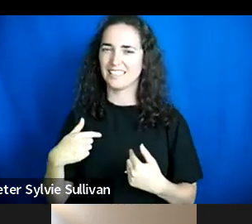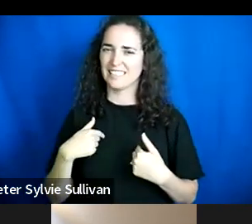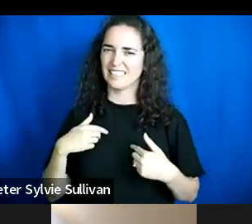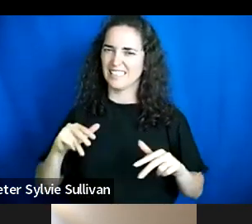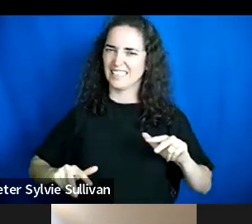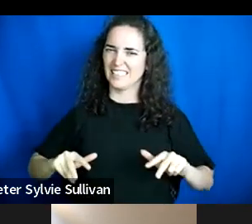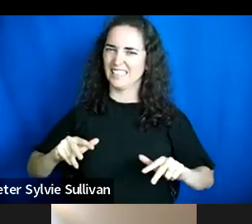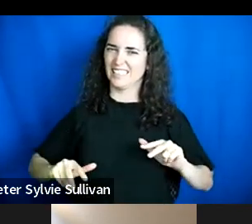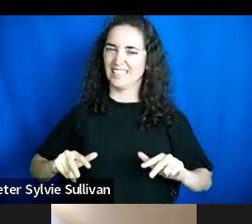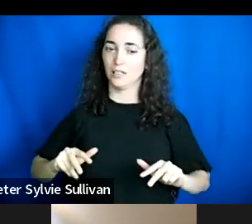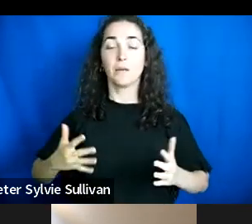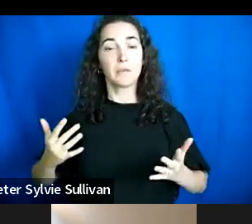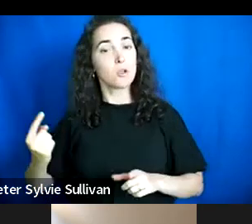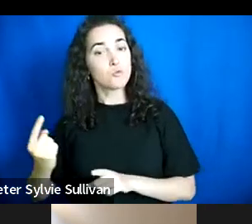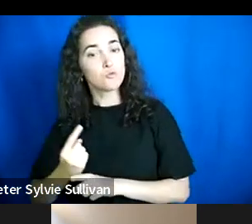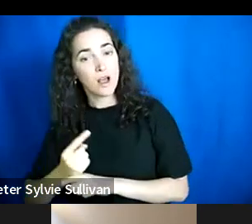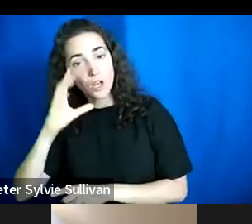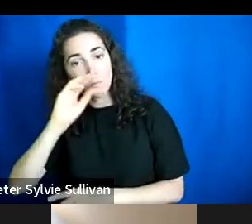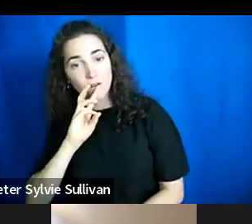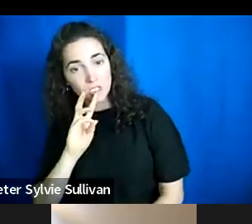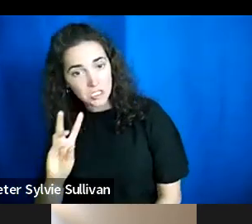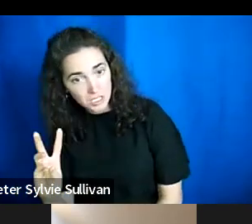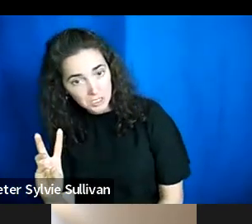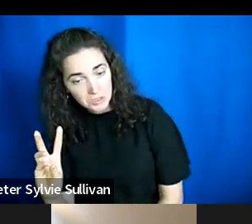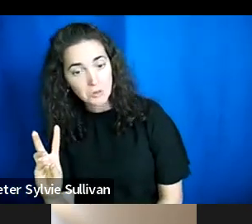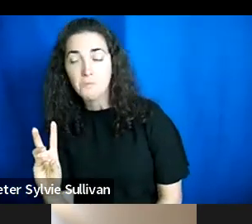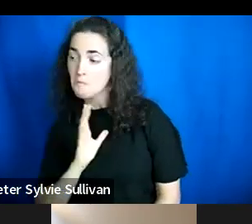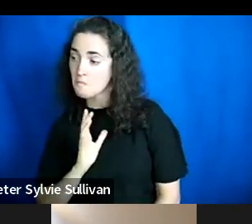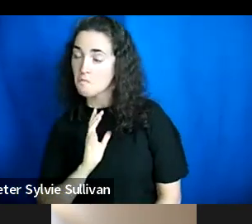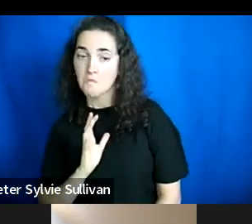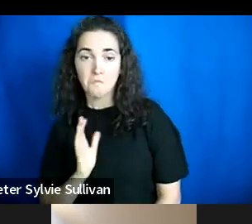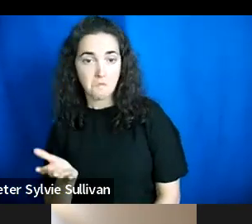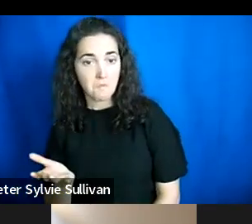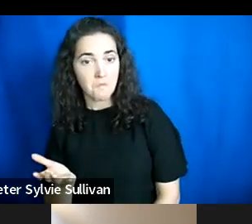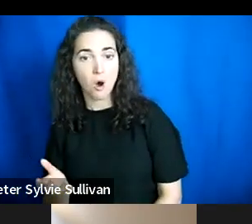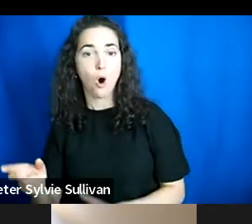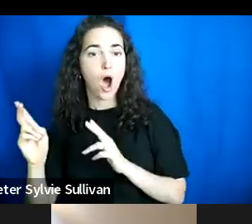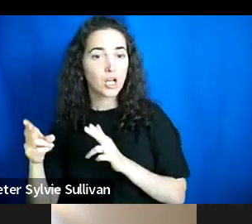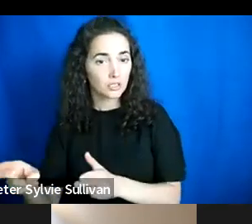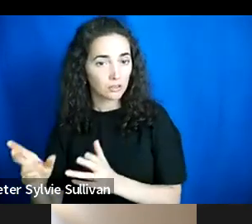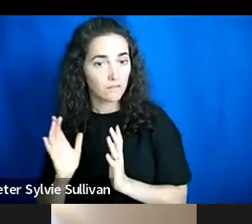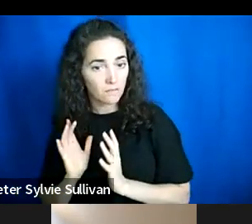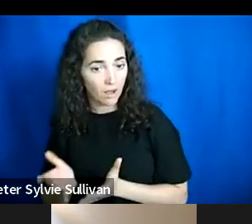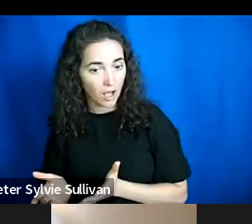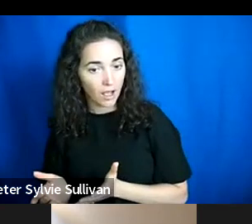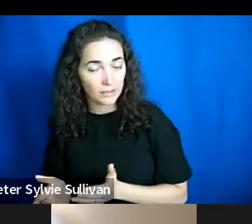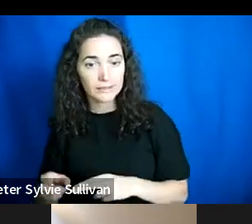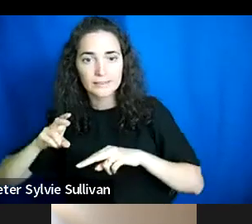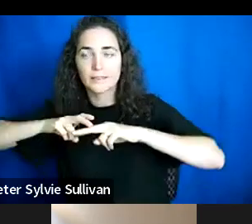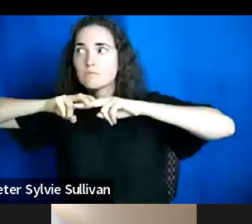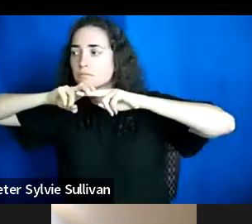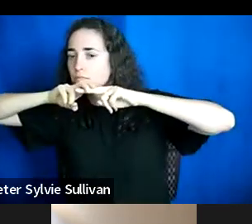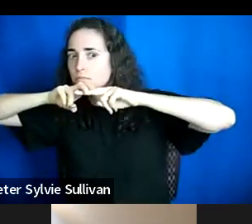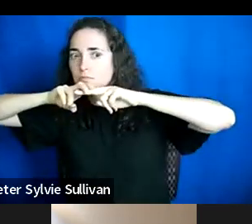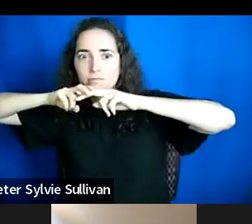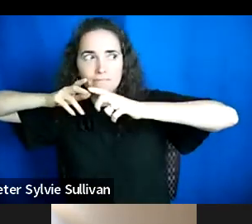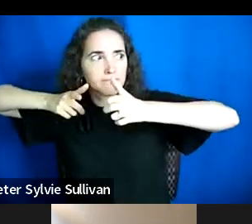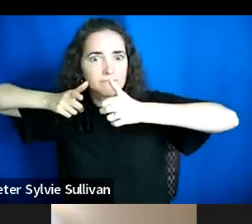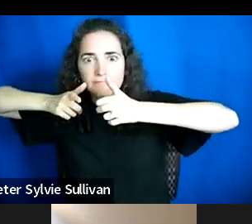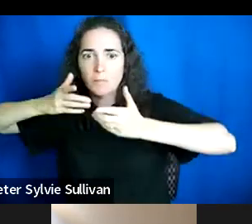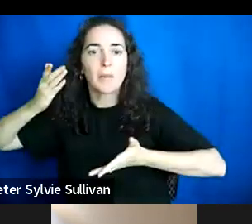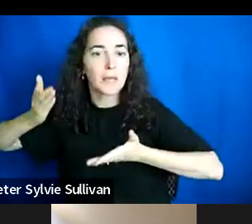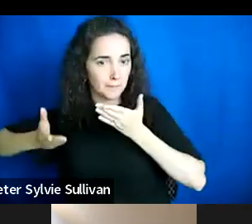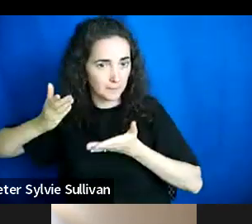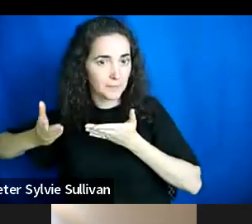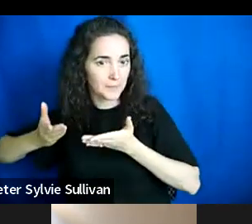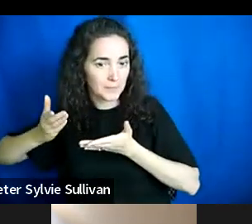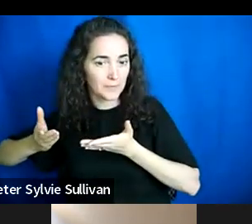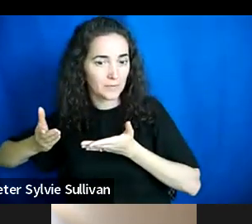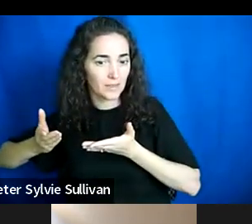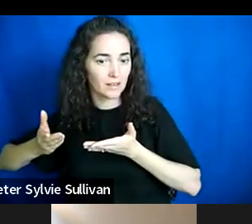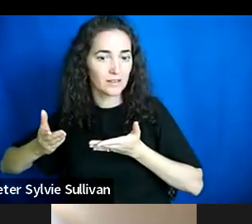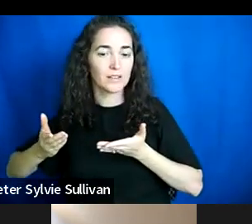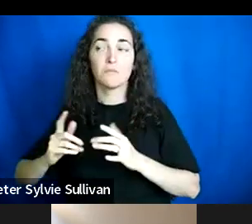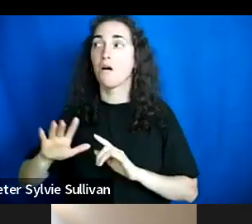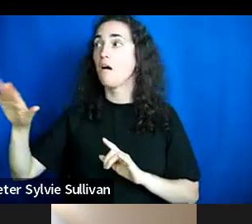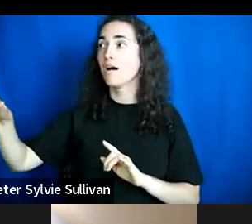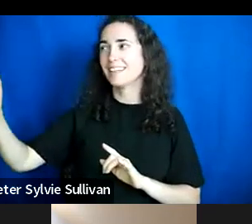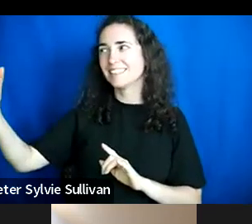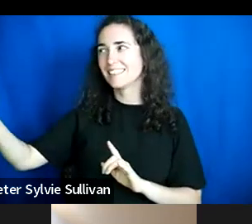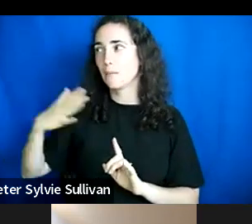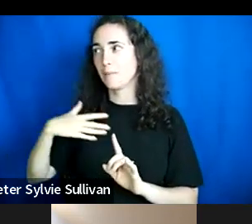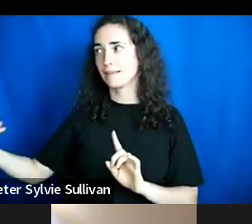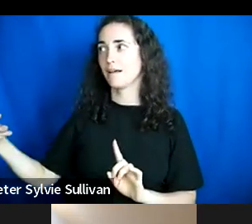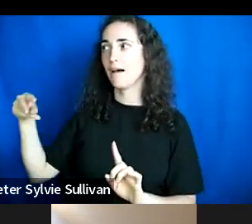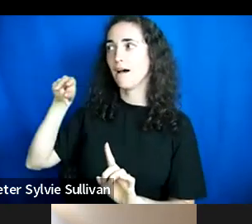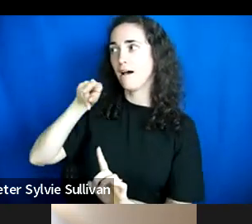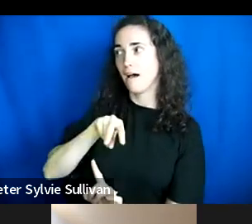Maybe another, a typical 6 year old would be okay doing that or going hunting and sitting in a stand just explaining to them, making them see the other side of the equation that you know it.